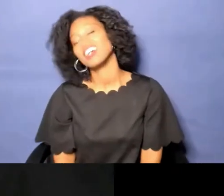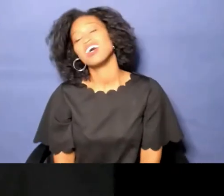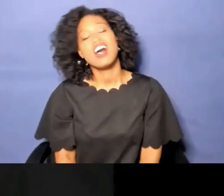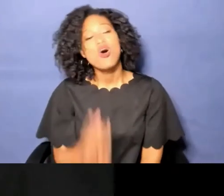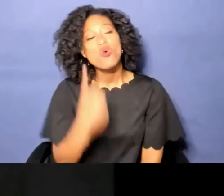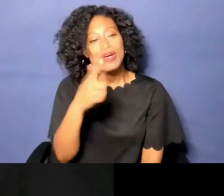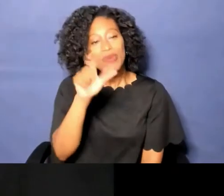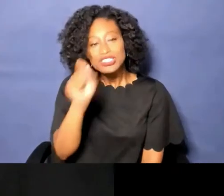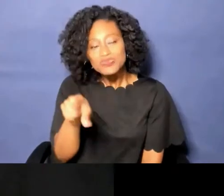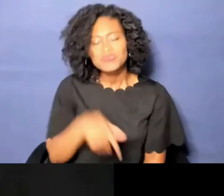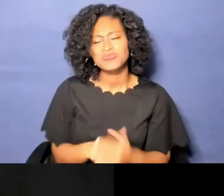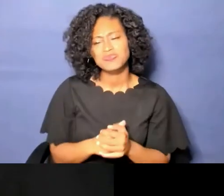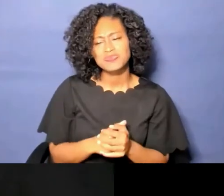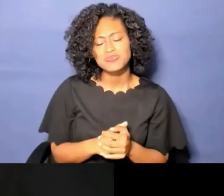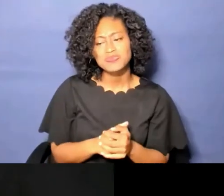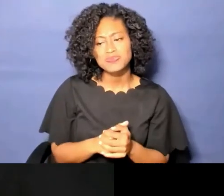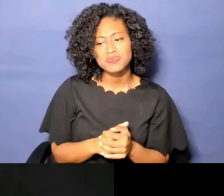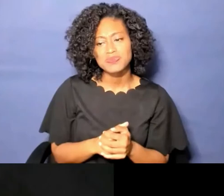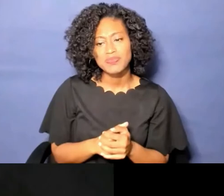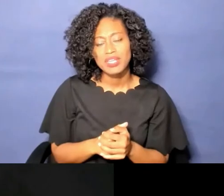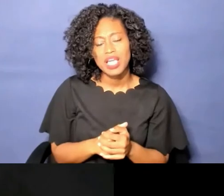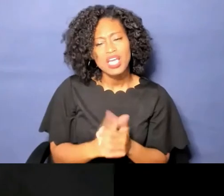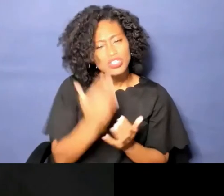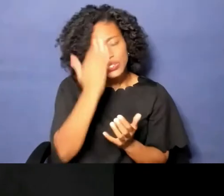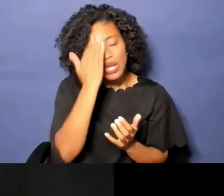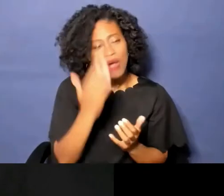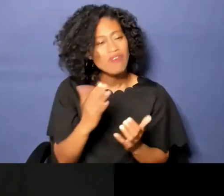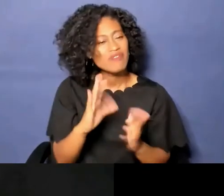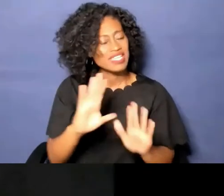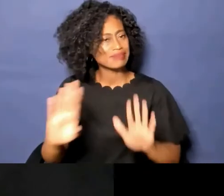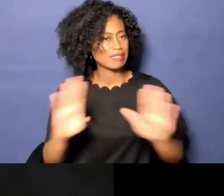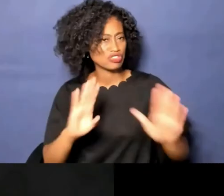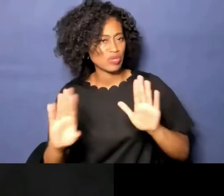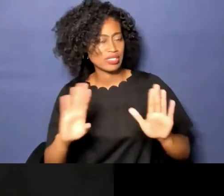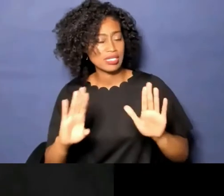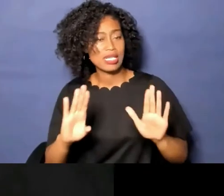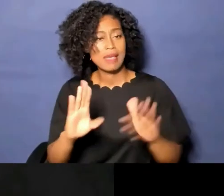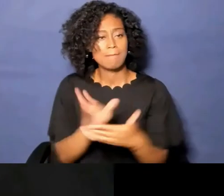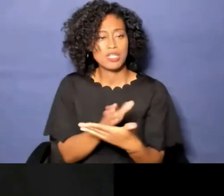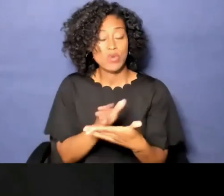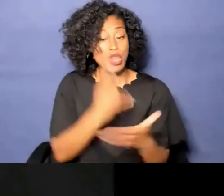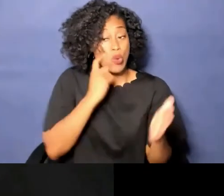can you speak to the distinction between recognition bias and prejudice?